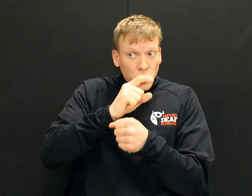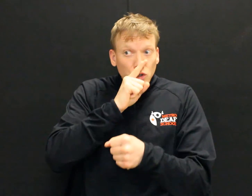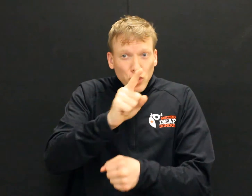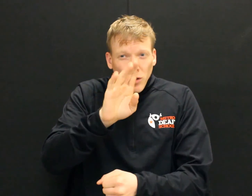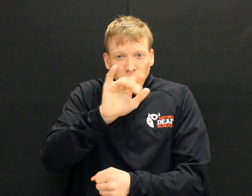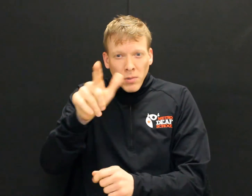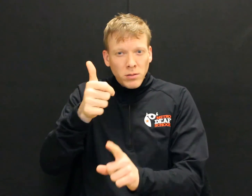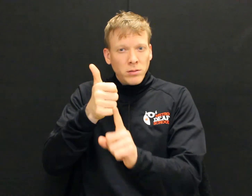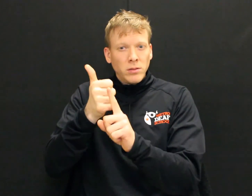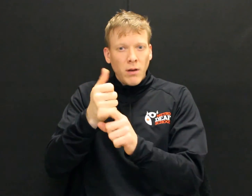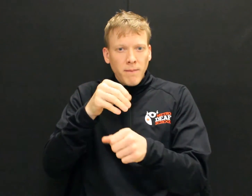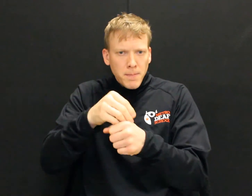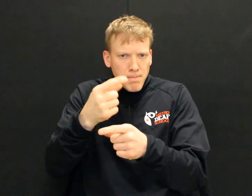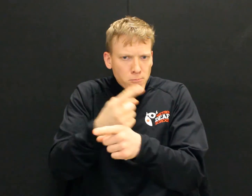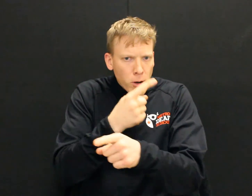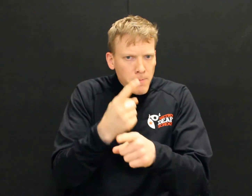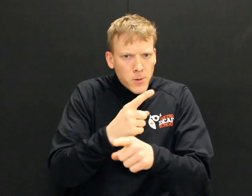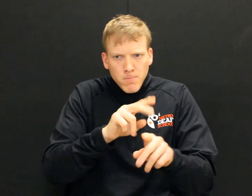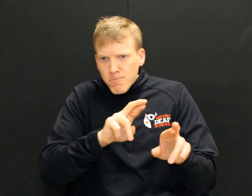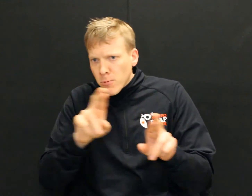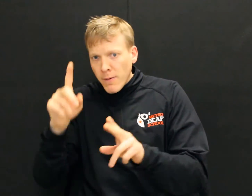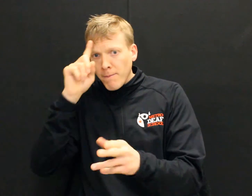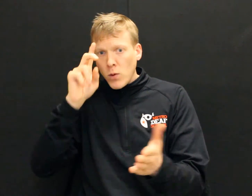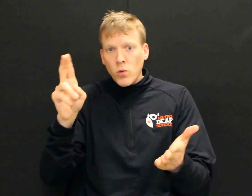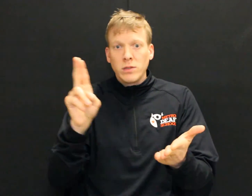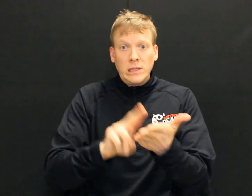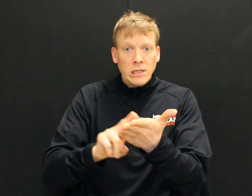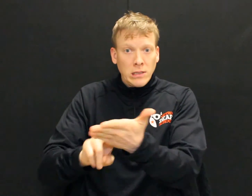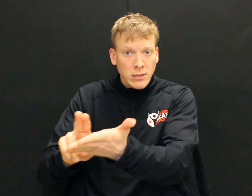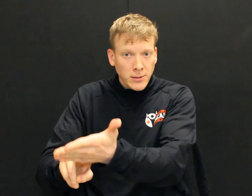into its proper form and ready for signatures.